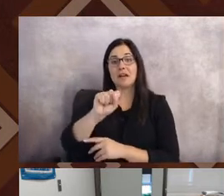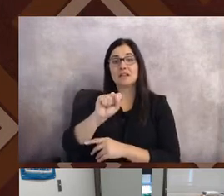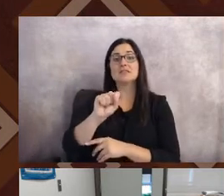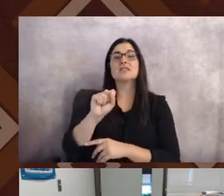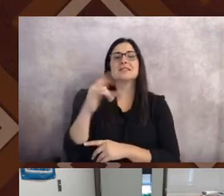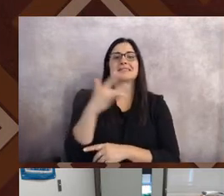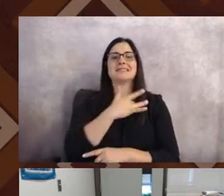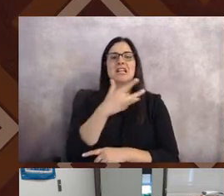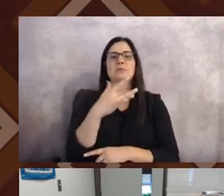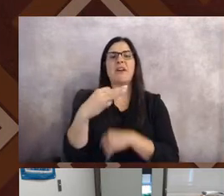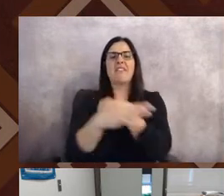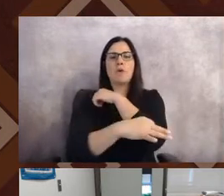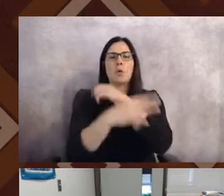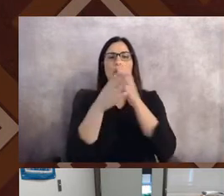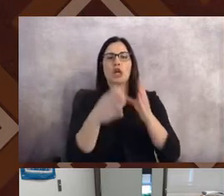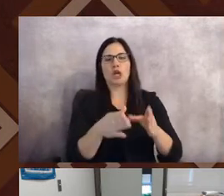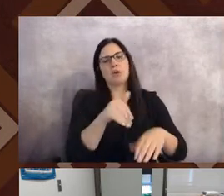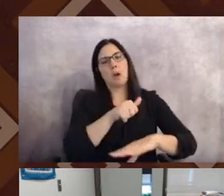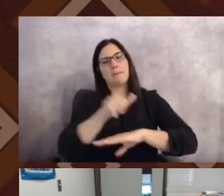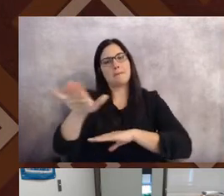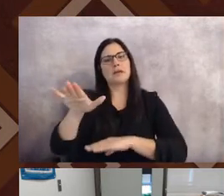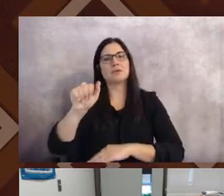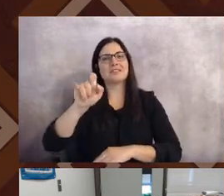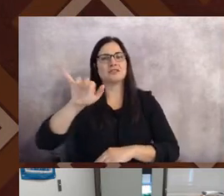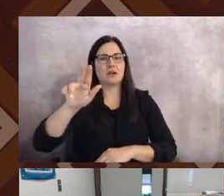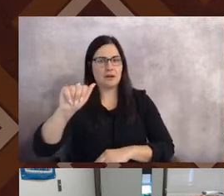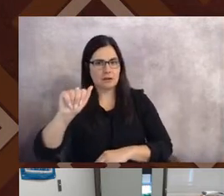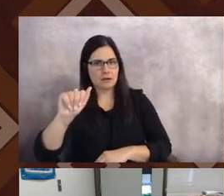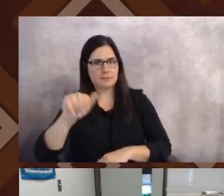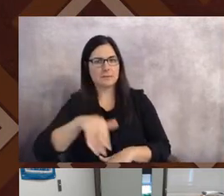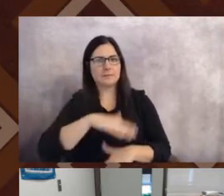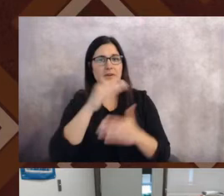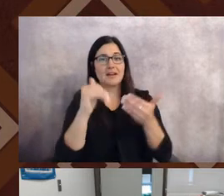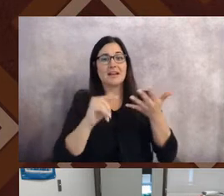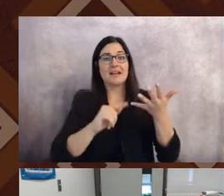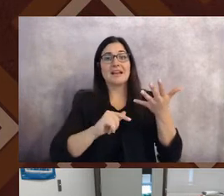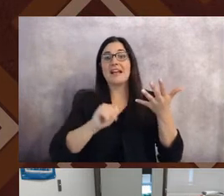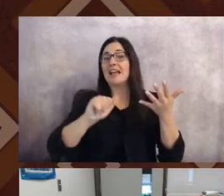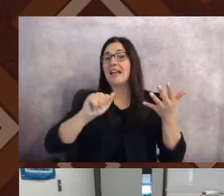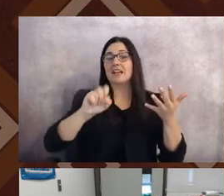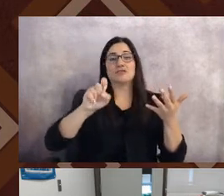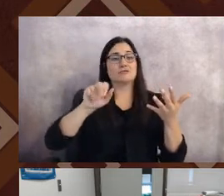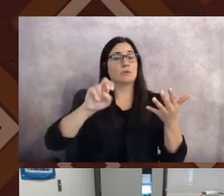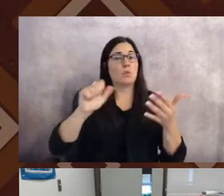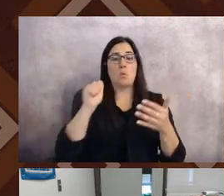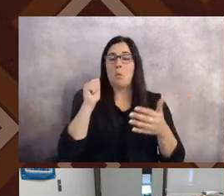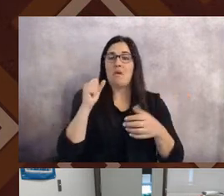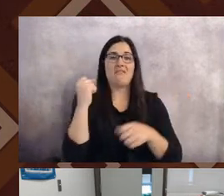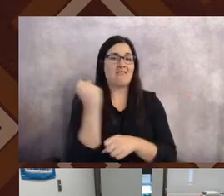or should go back to Asia. Asians will fight back and finally Asians